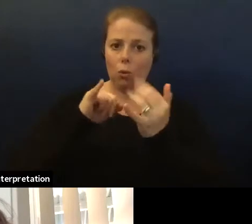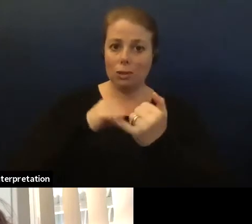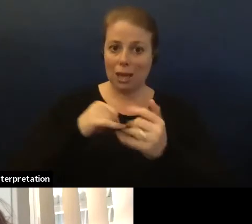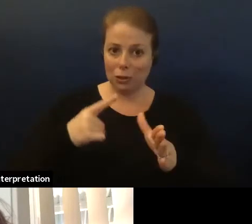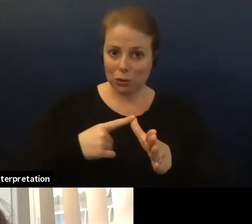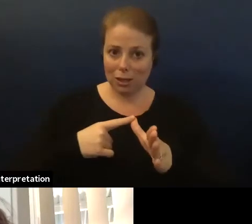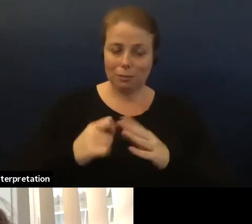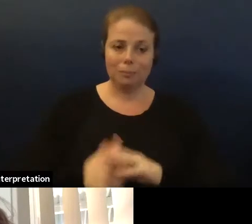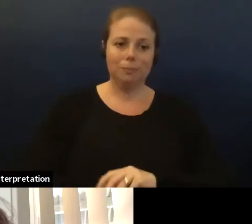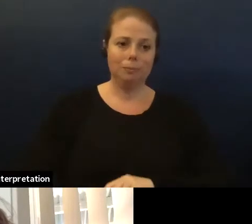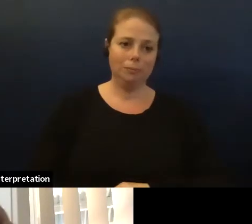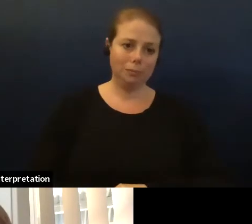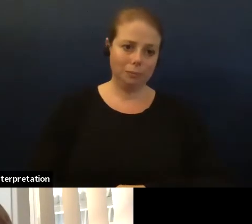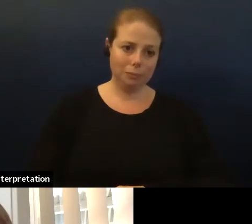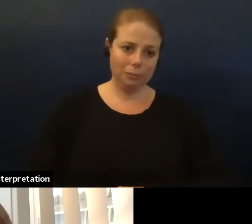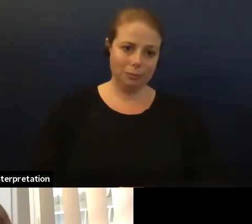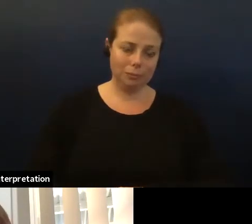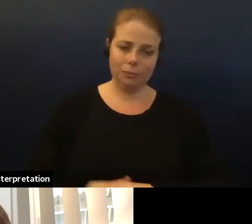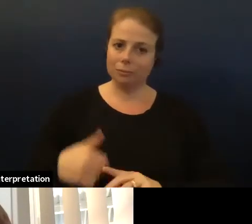I've been very fortunate to be a peer assessor